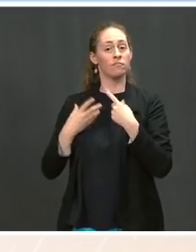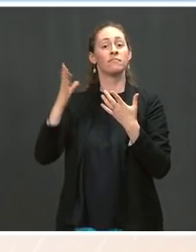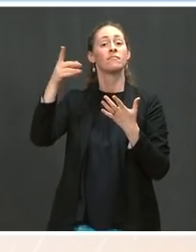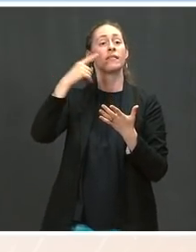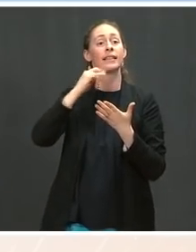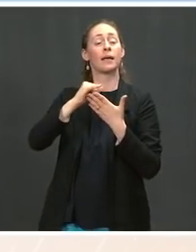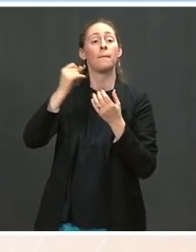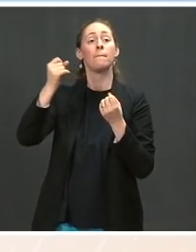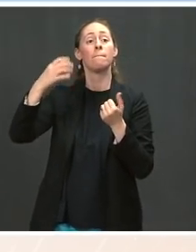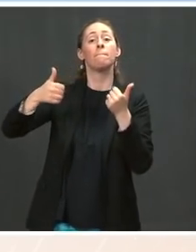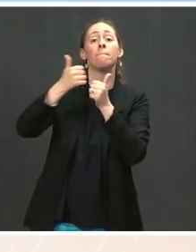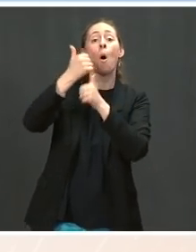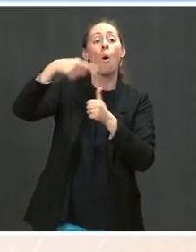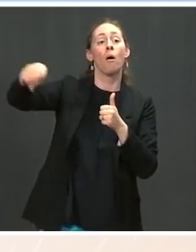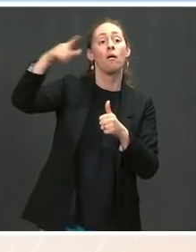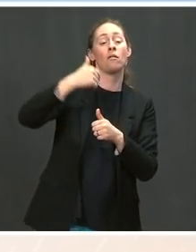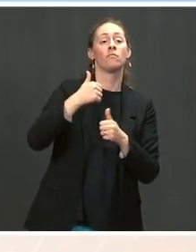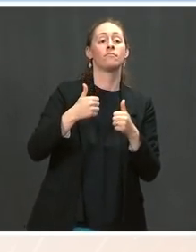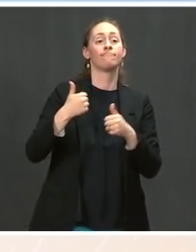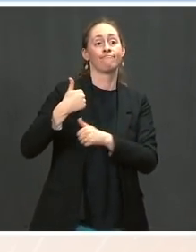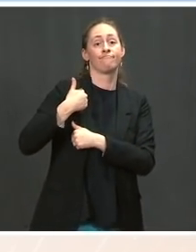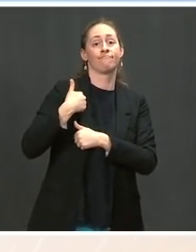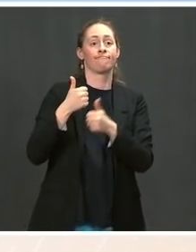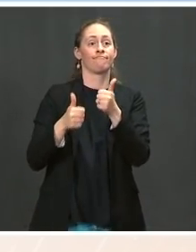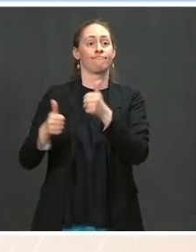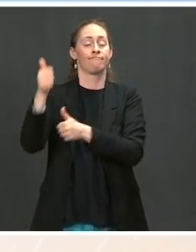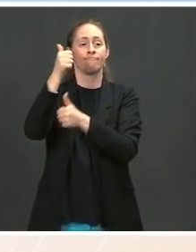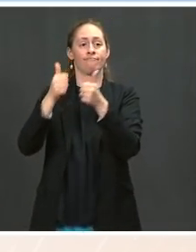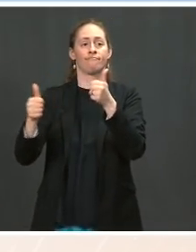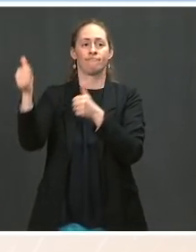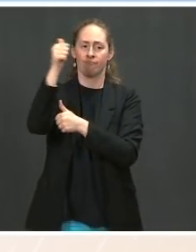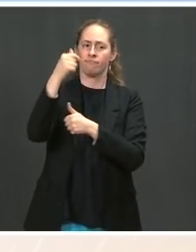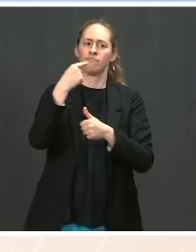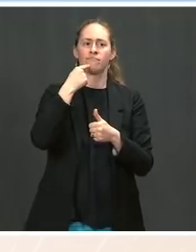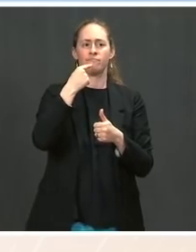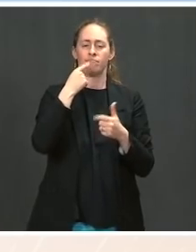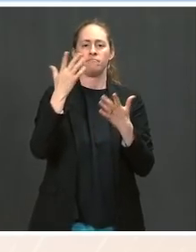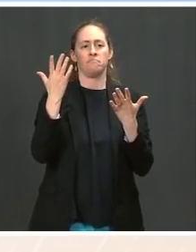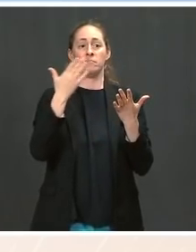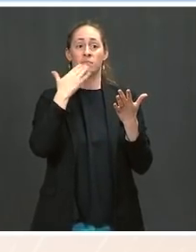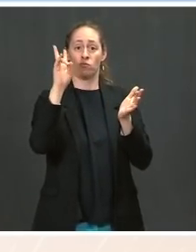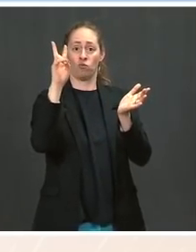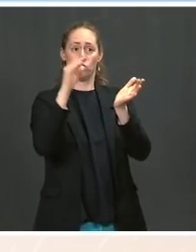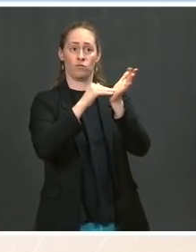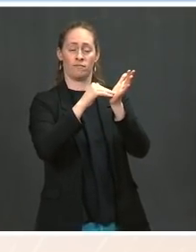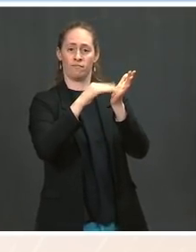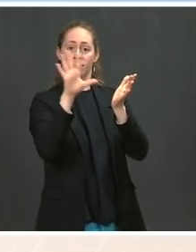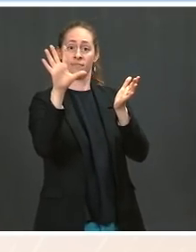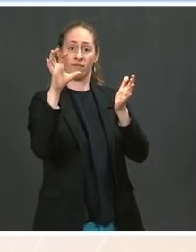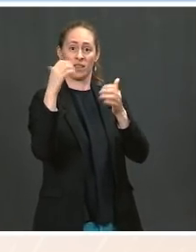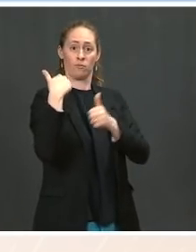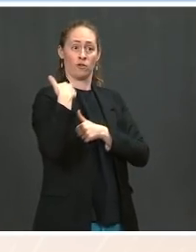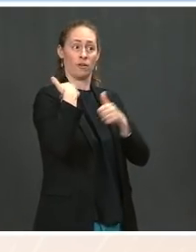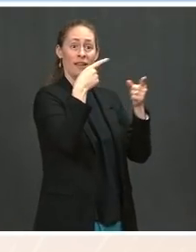in the region recommended that 2,500-troop level. And if you look at then-candidate Biden's own comments from about a year ago,